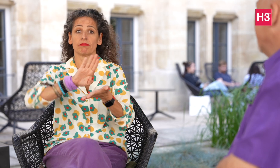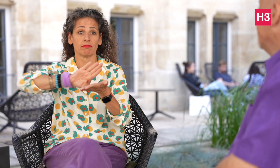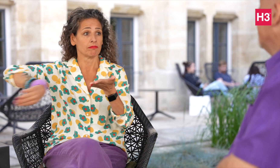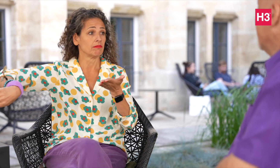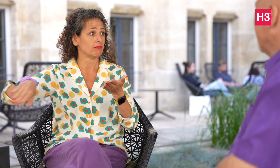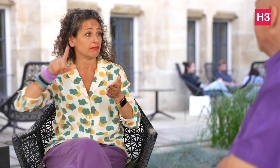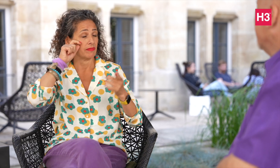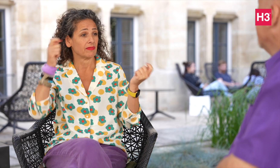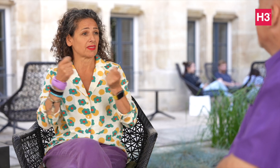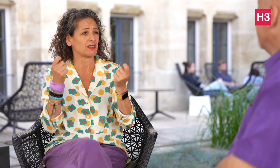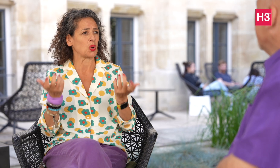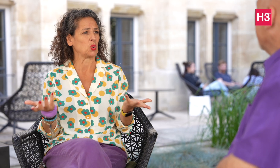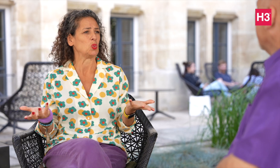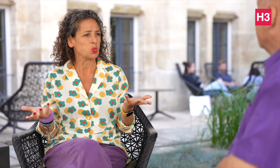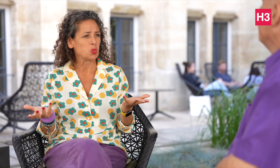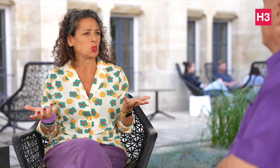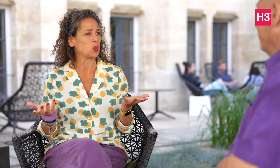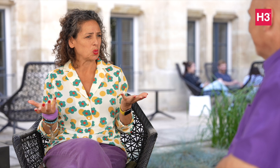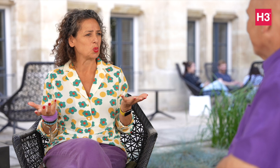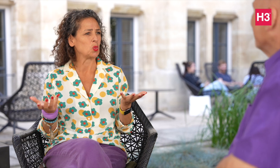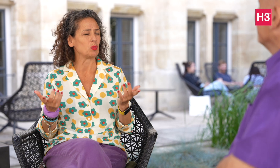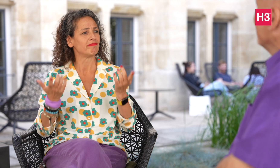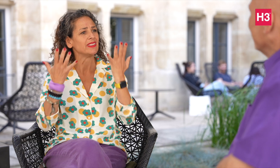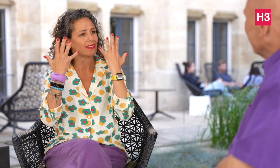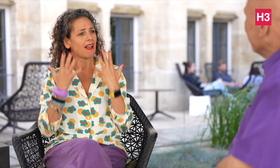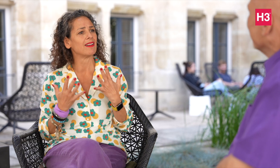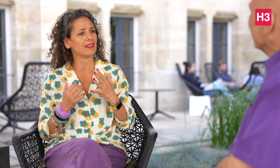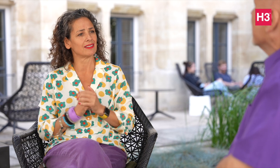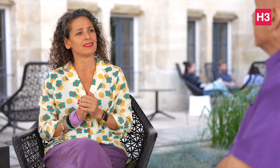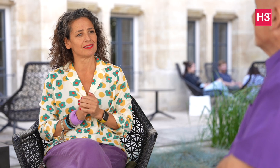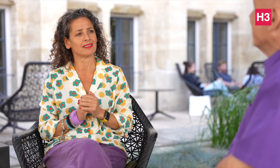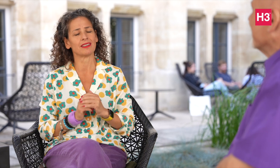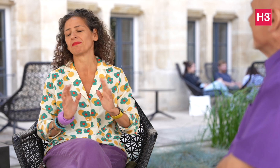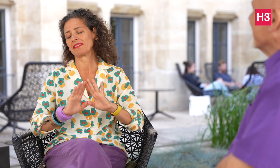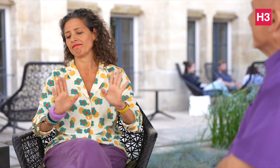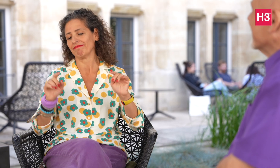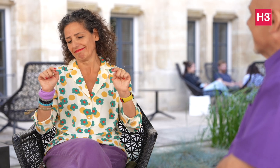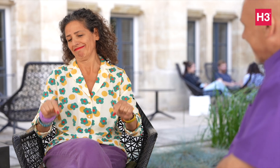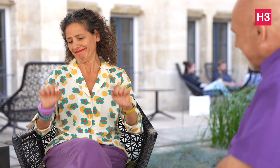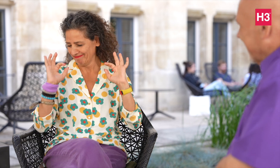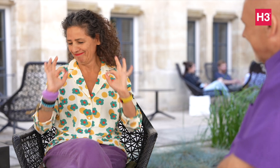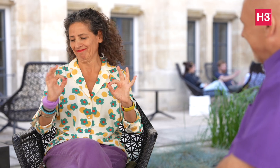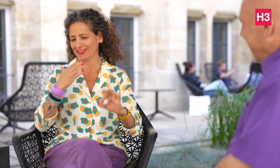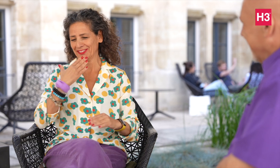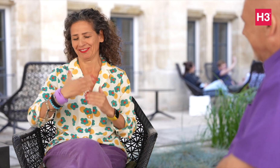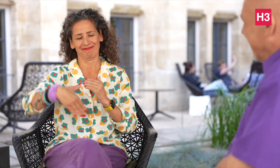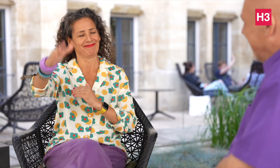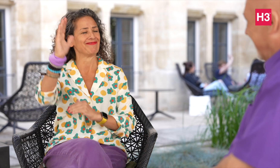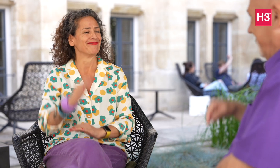If this festival didn’t exist, it would be truly sad. No, it must continue!